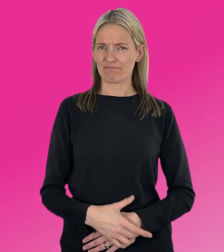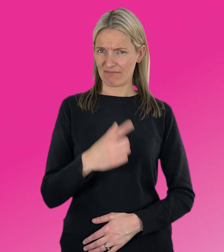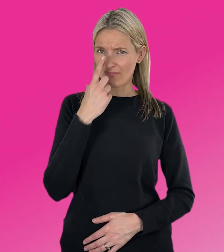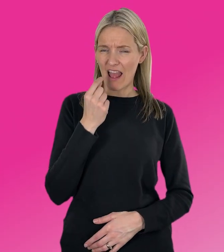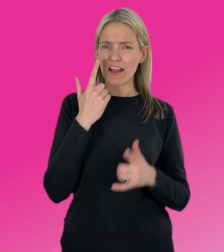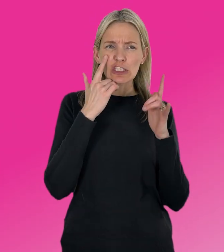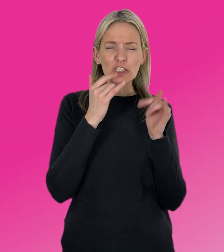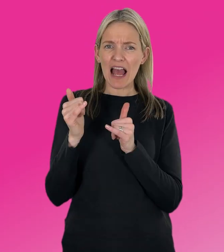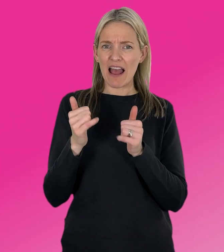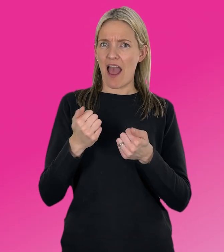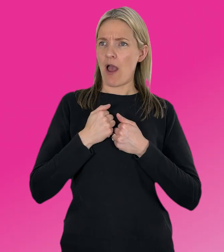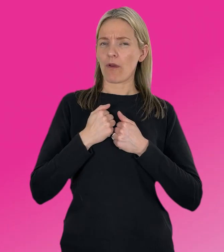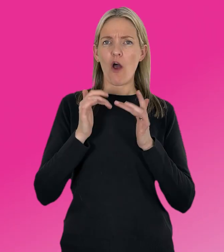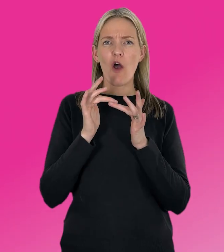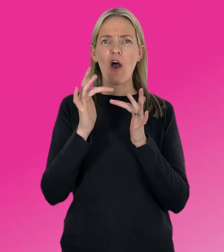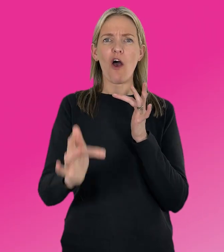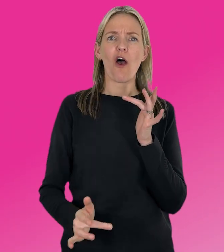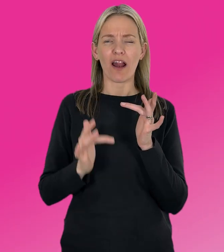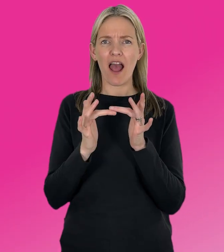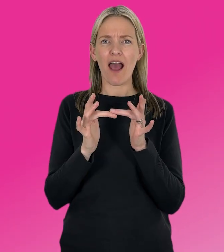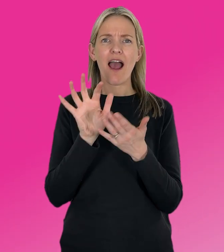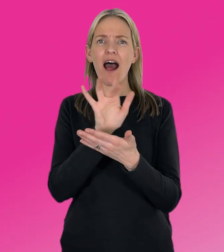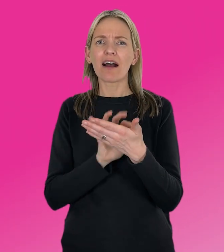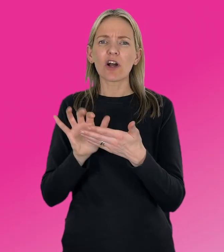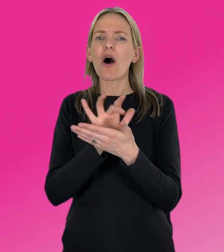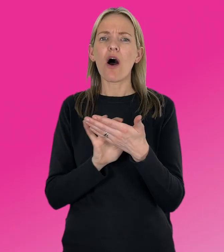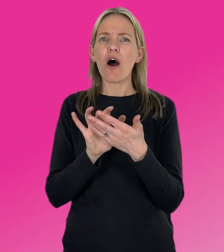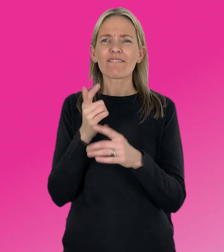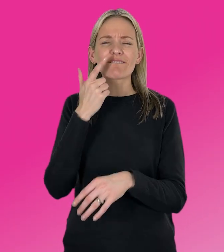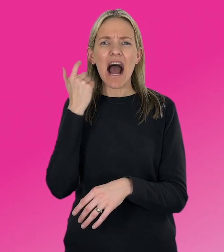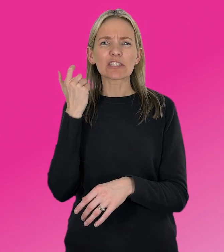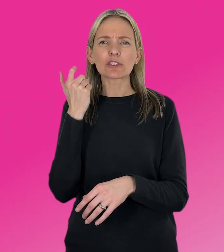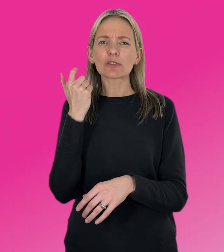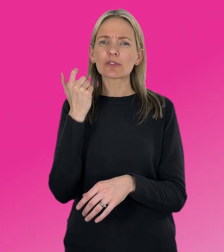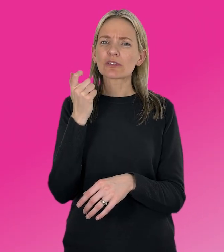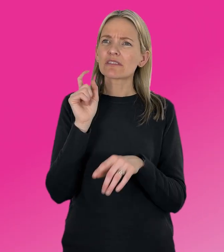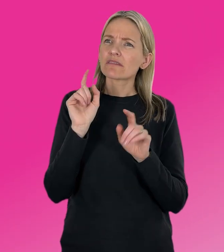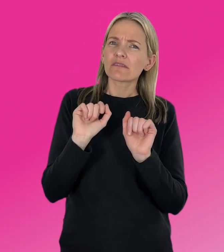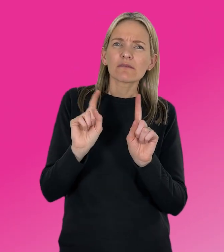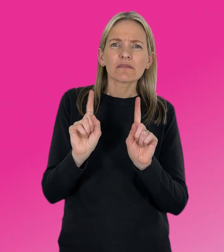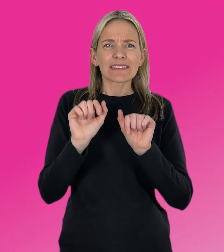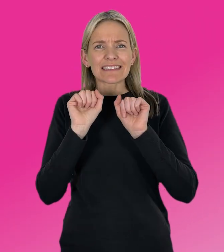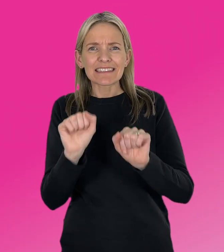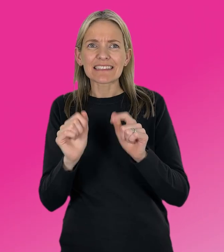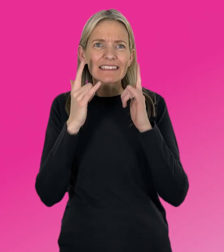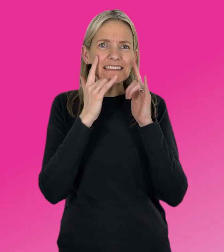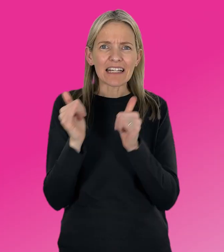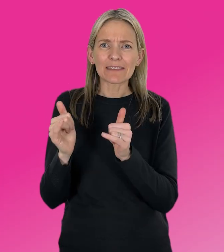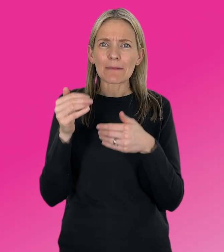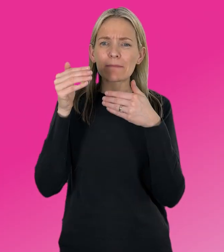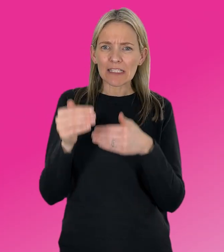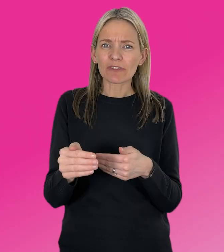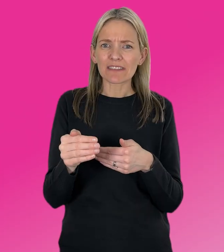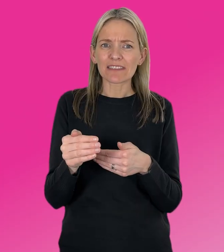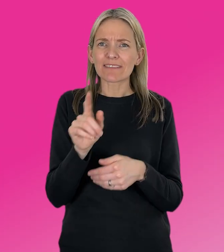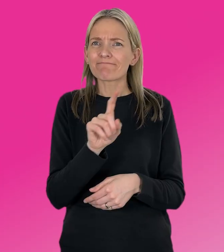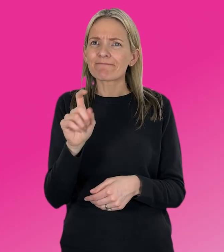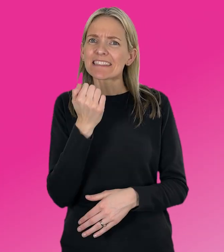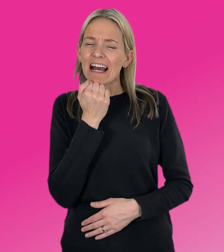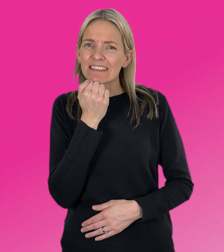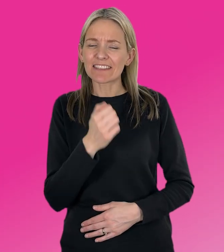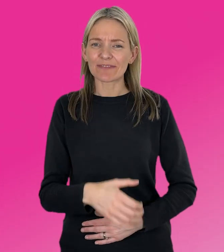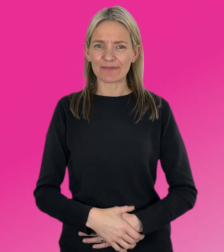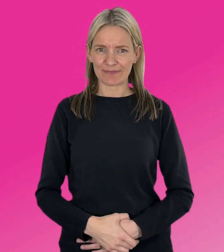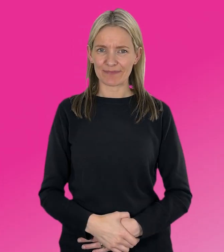You can use our online calculator to find out your Test Period dates.